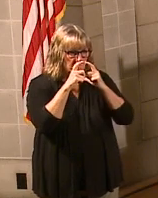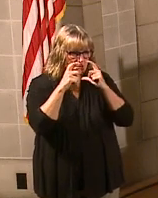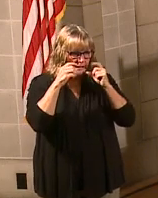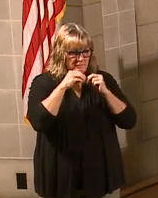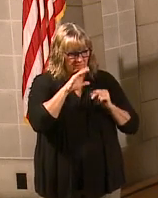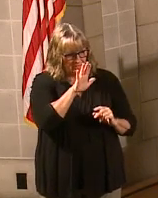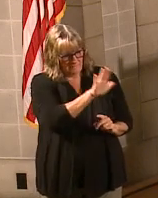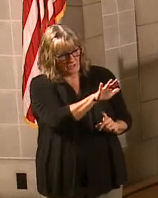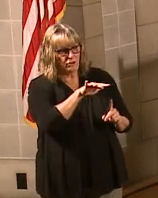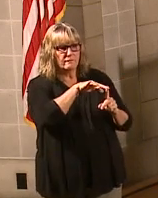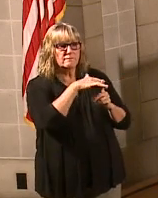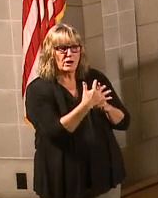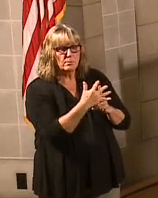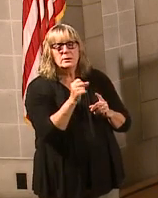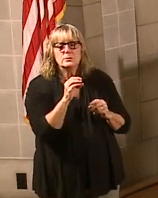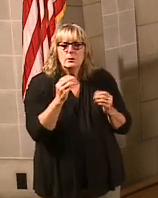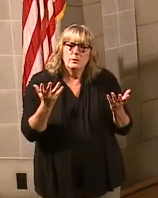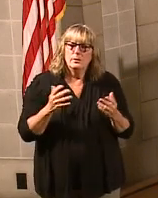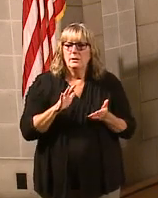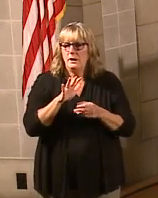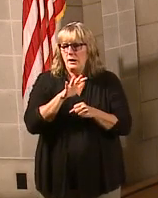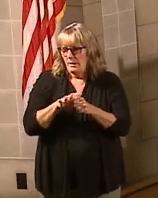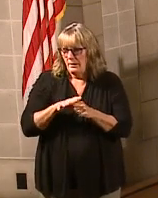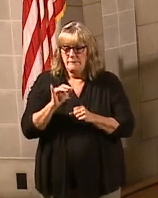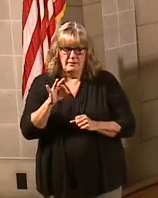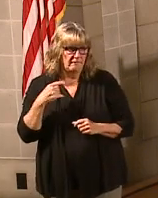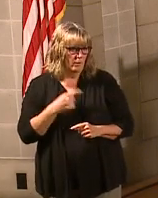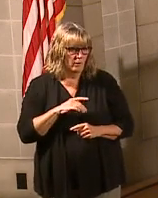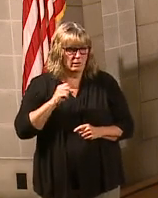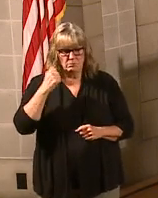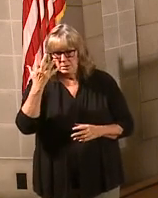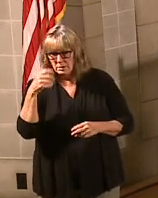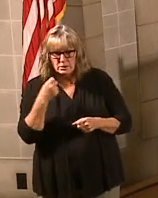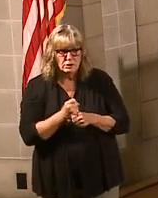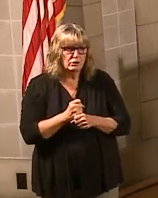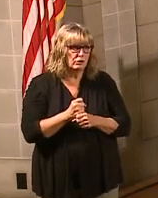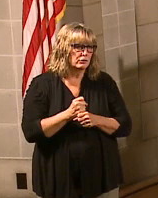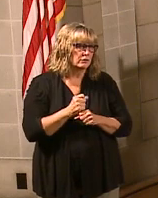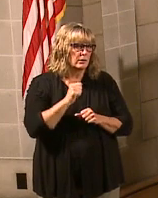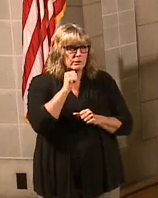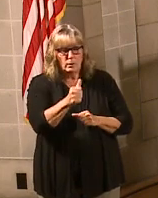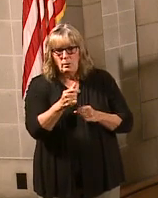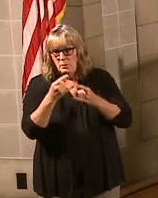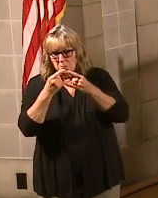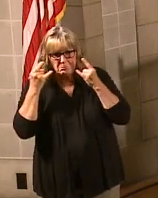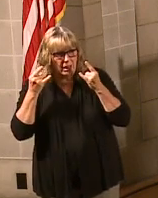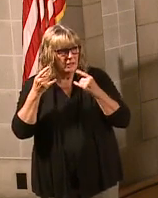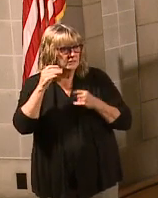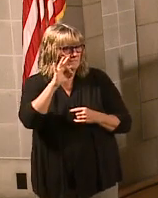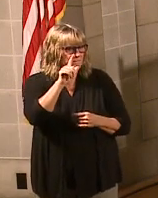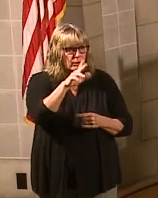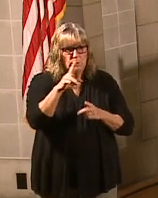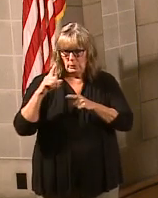TO LONG-TERM WEARING OF N95 MASKS IN THAT ENVIRONMENT.